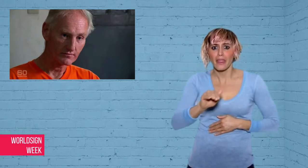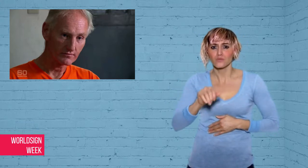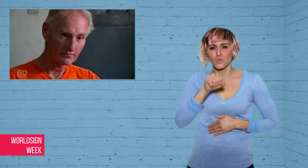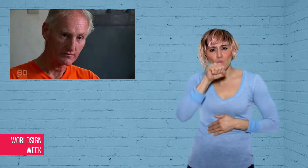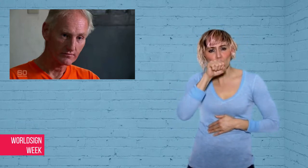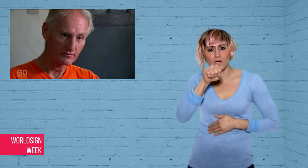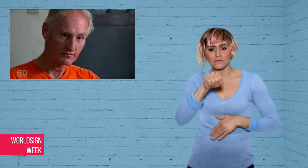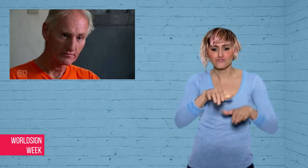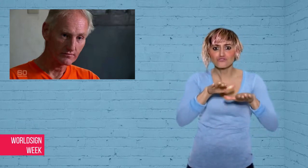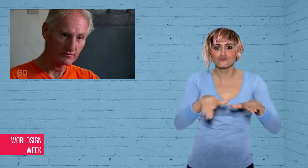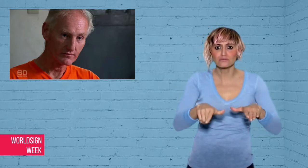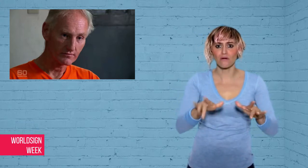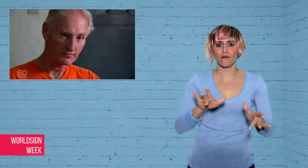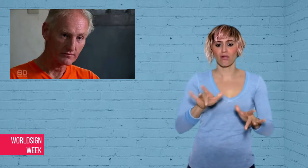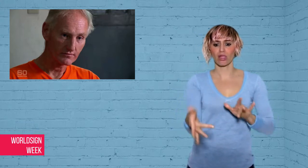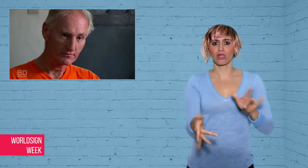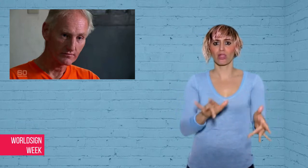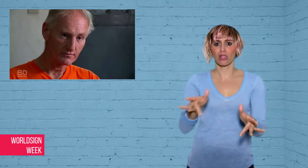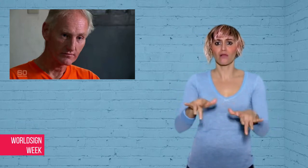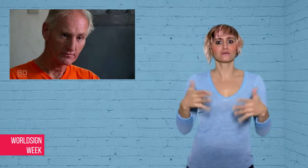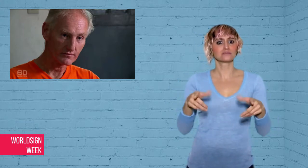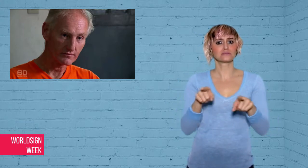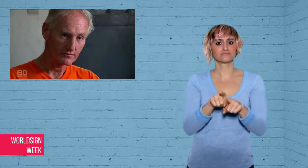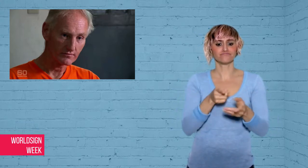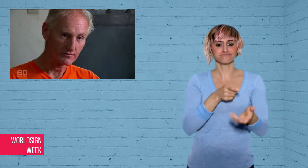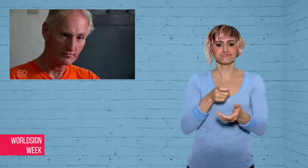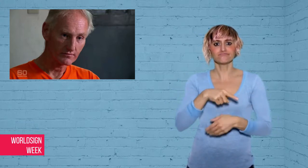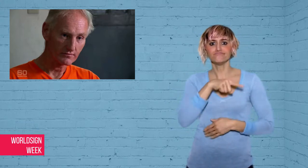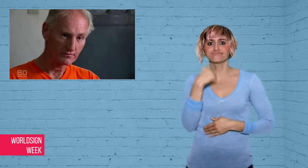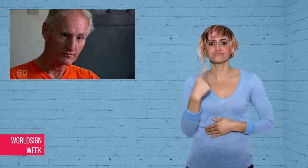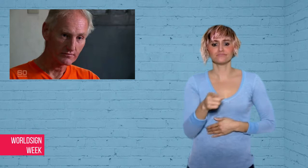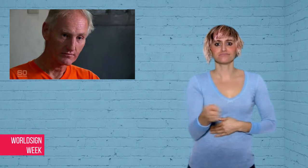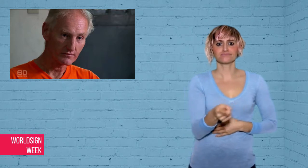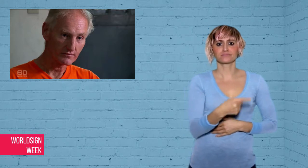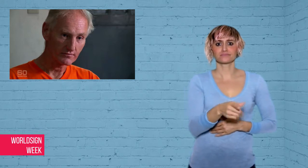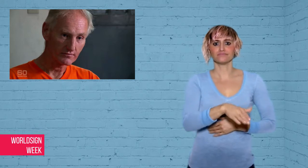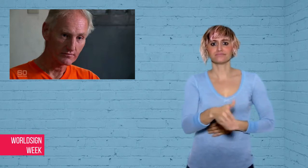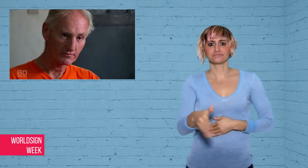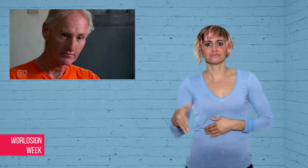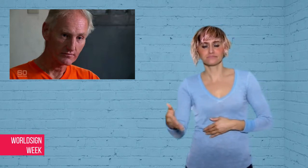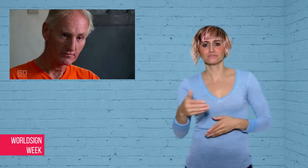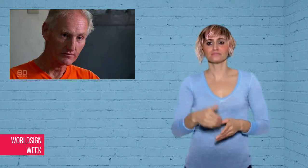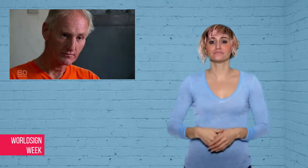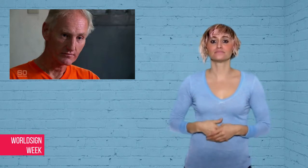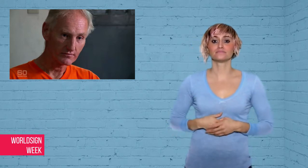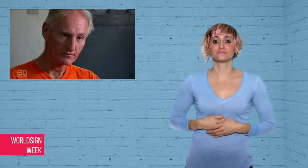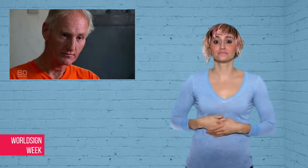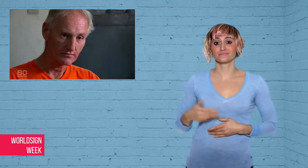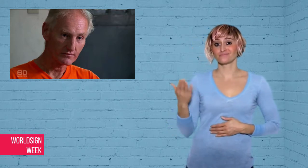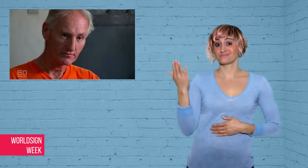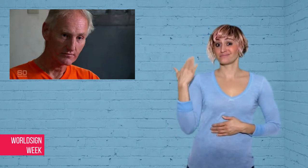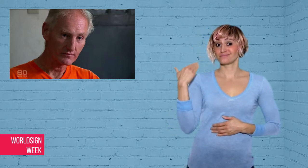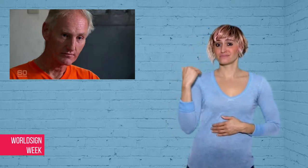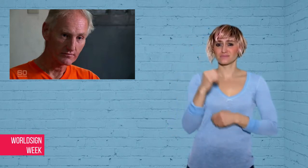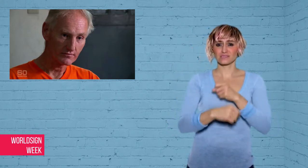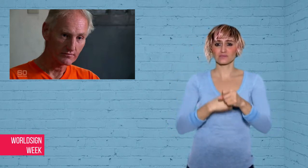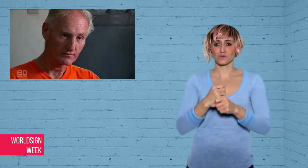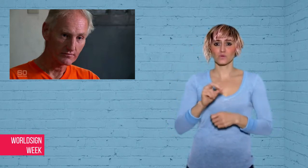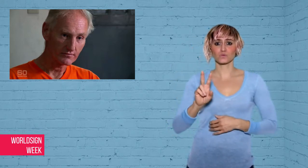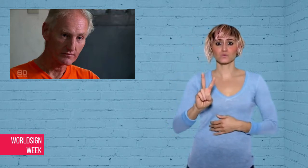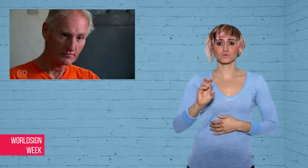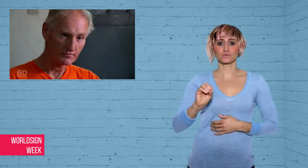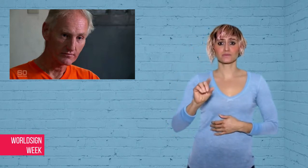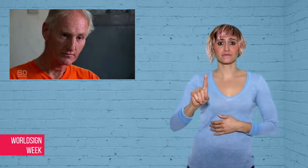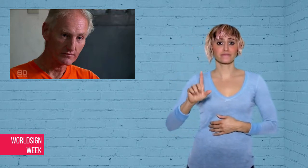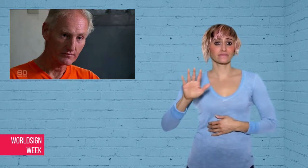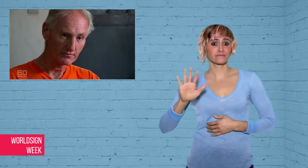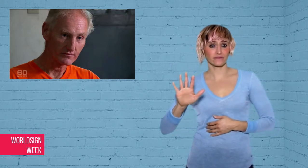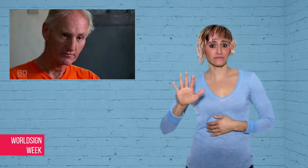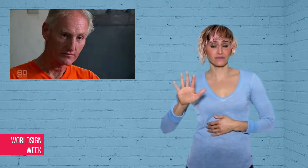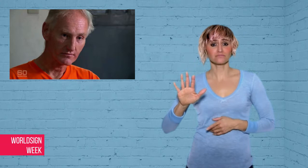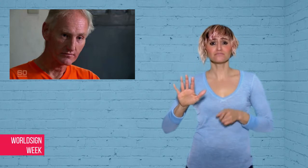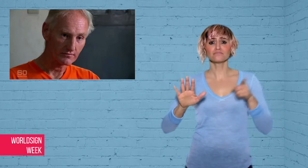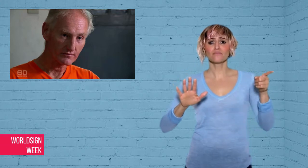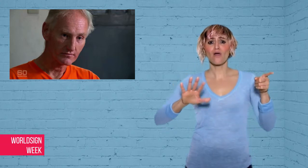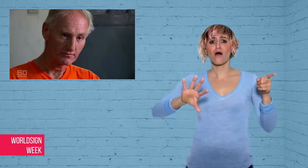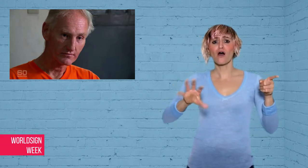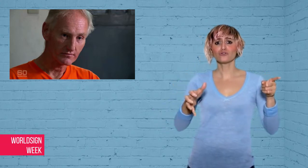and murderer who was arrested in the Philippines